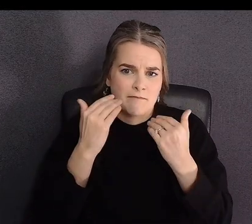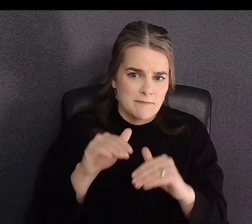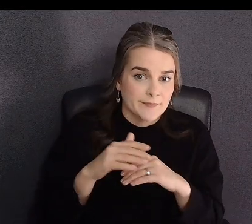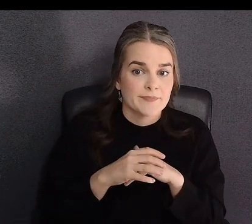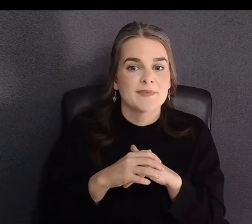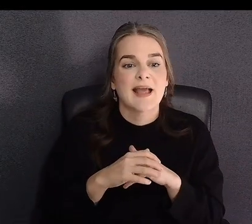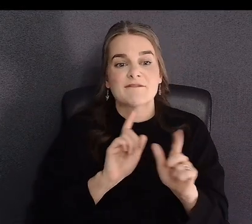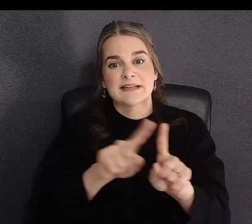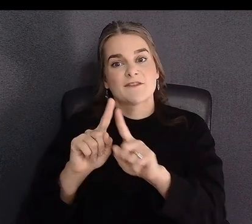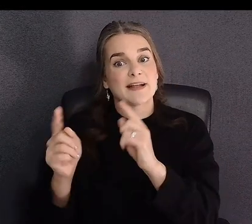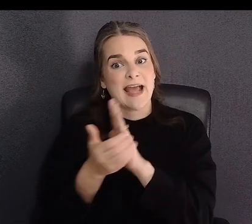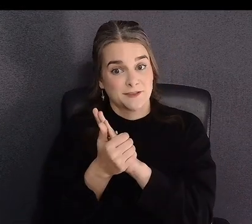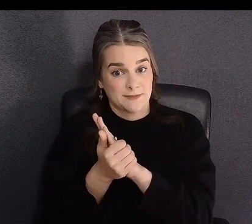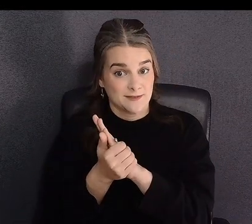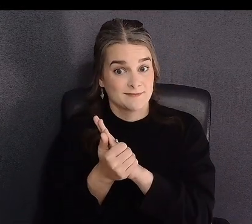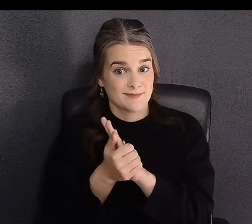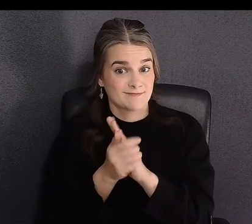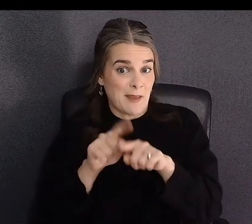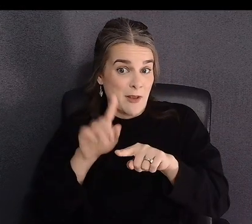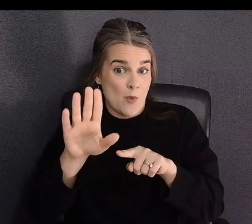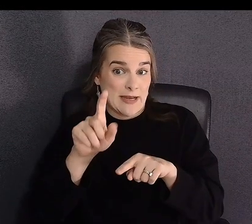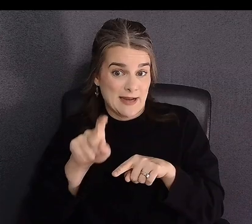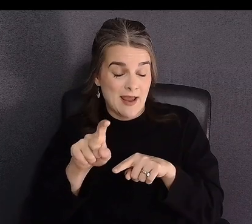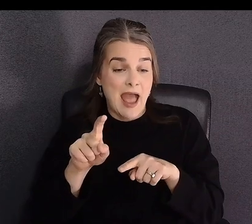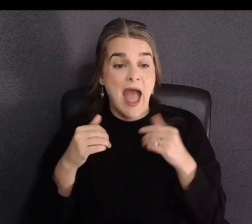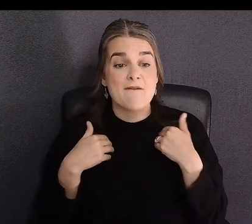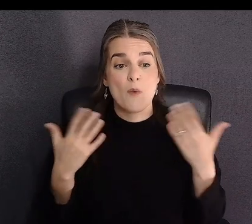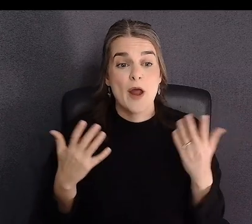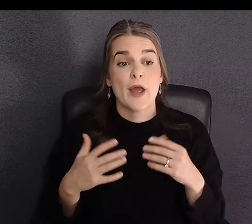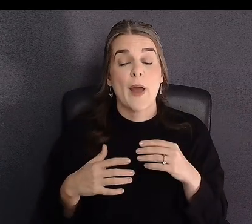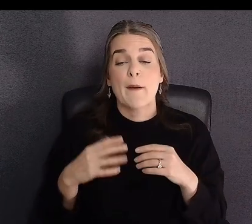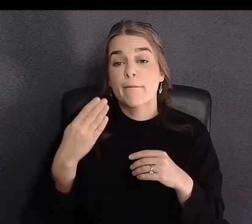So the first one is the blue foam and is a bite switch.